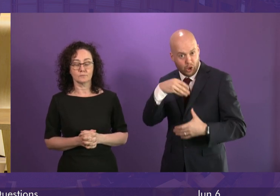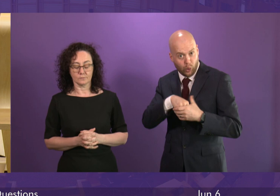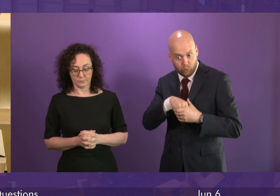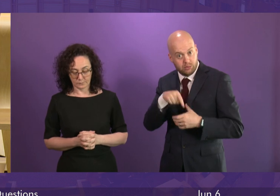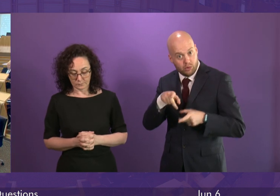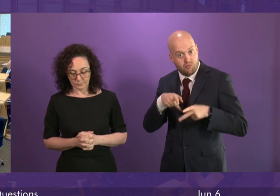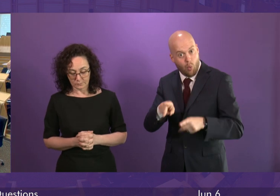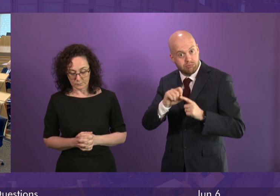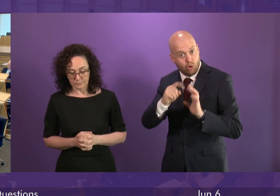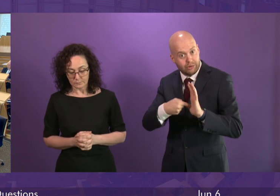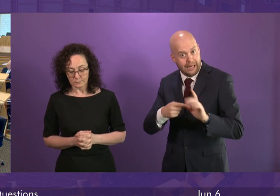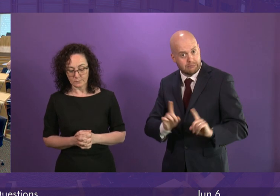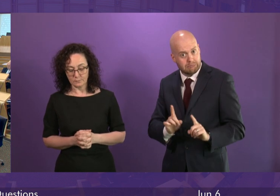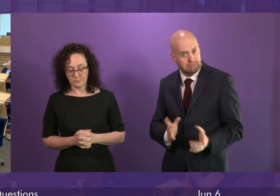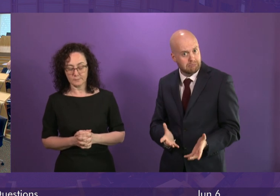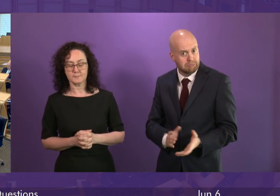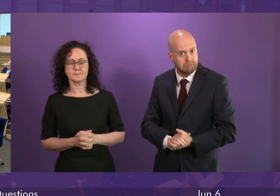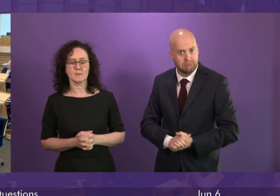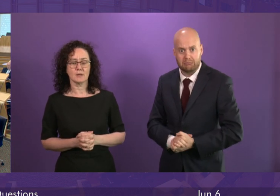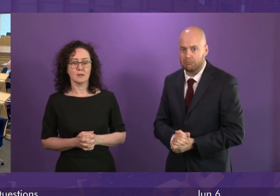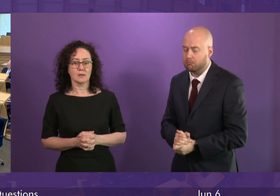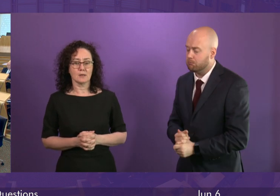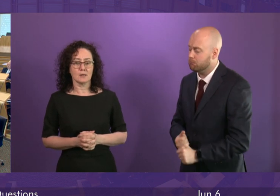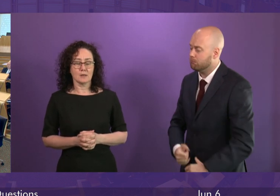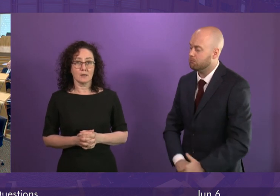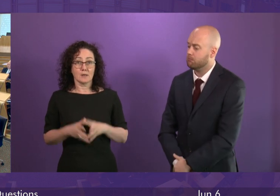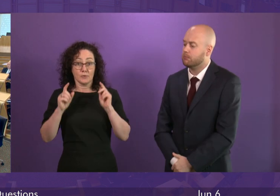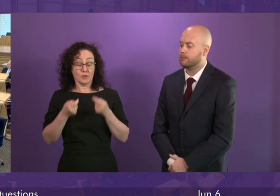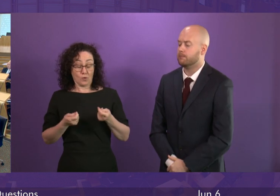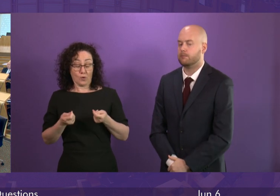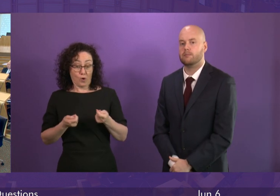The Deputy First Minister and Cabinet Secretary for Education and Skills (John Swinney): Patrick